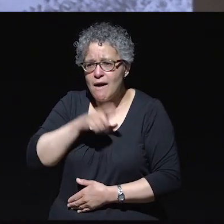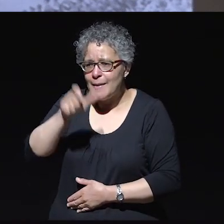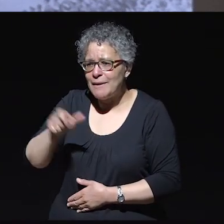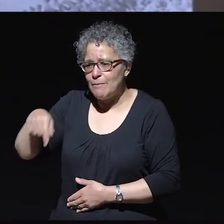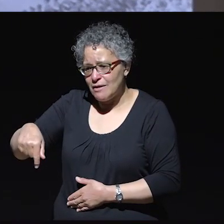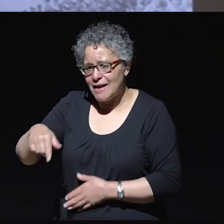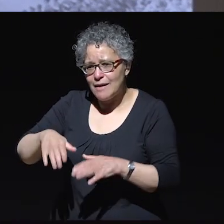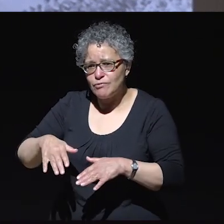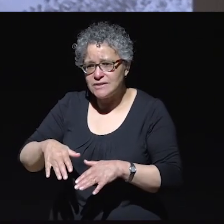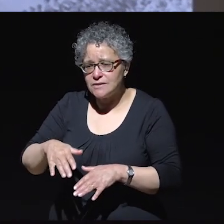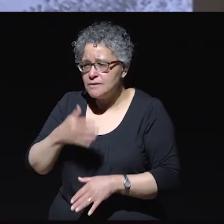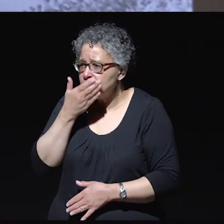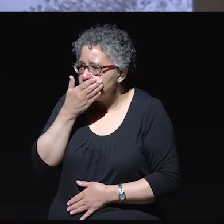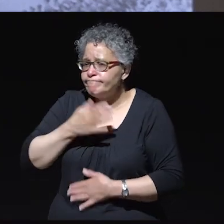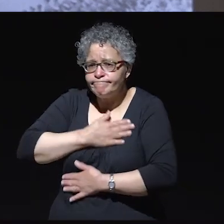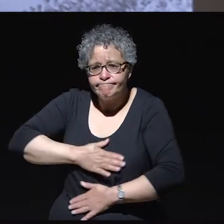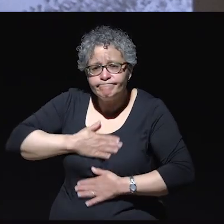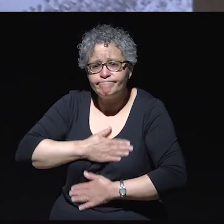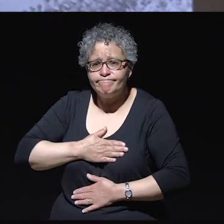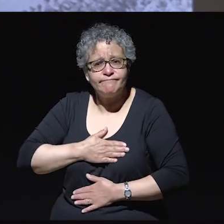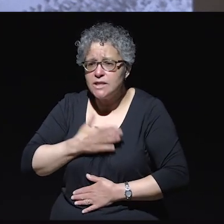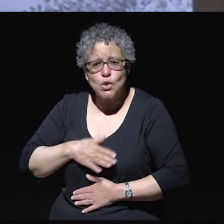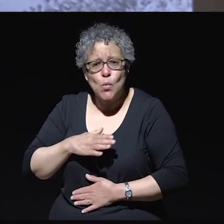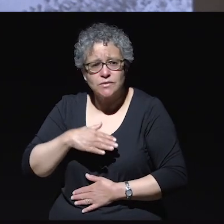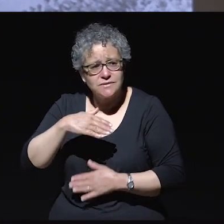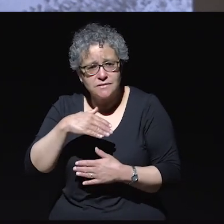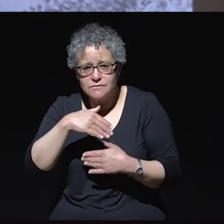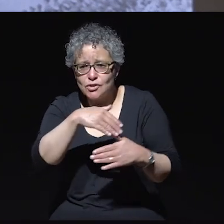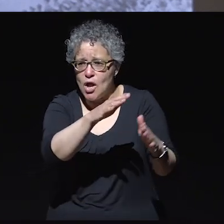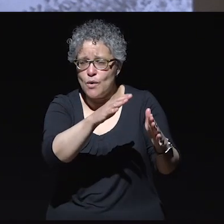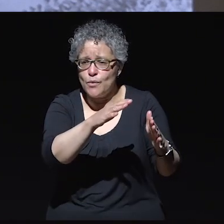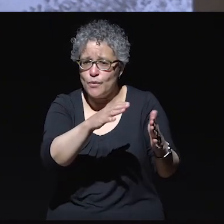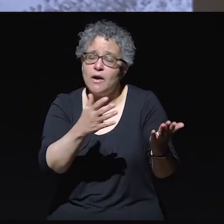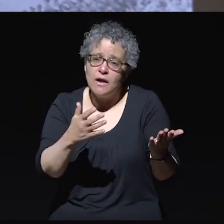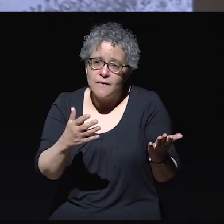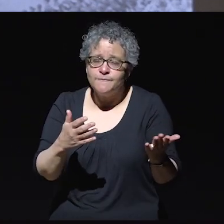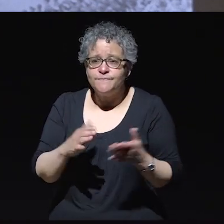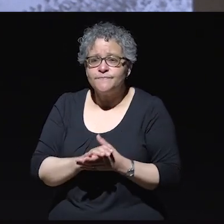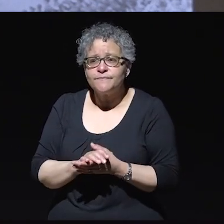that came with the sale of 'The Blue Boy' and it leaving. Undoubtedly, I think it having happened